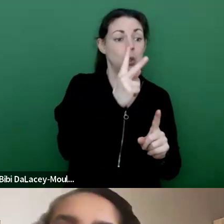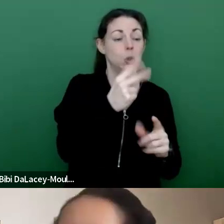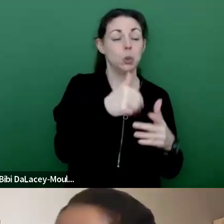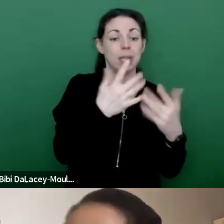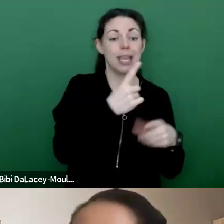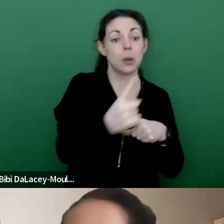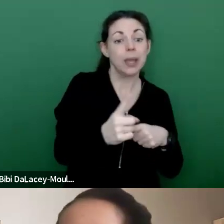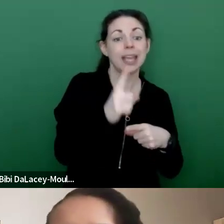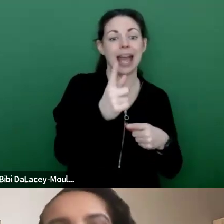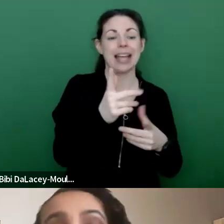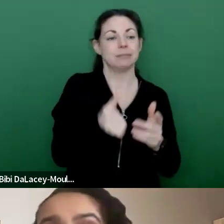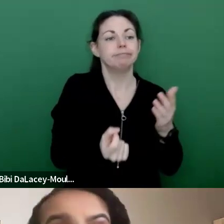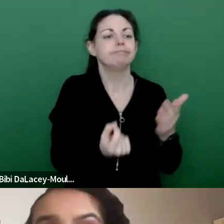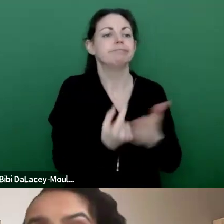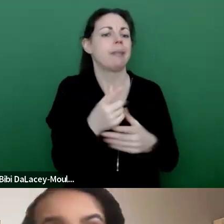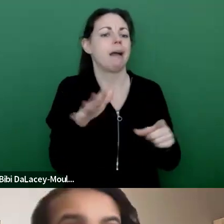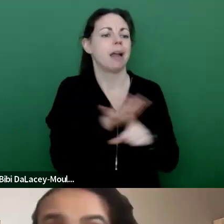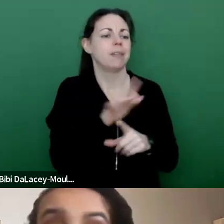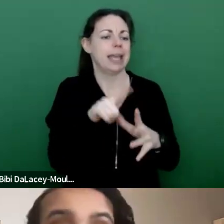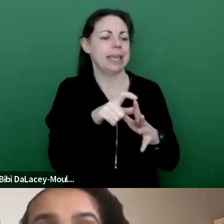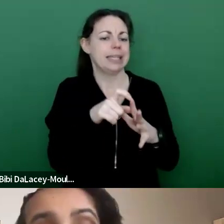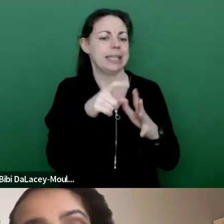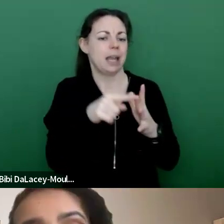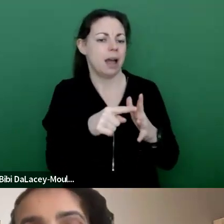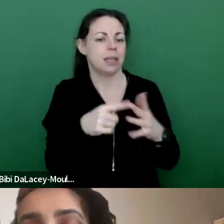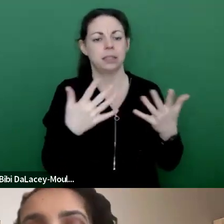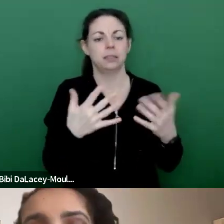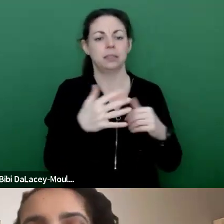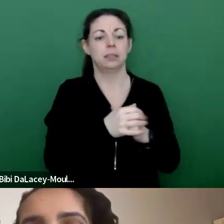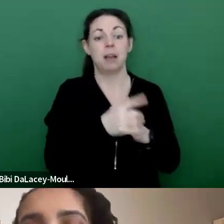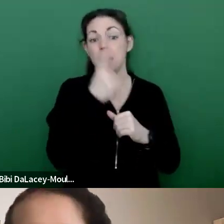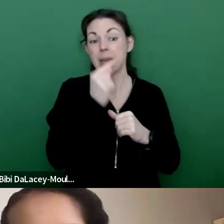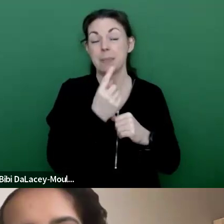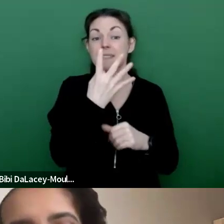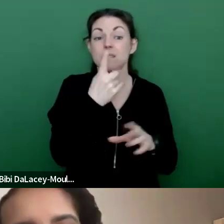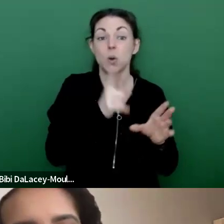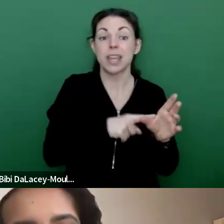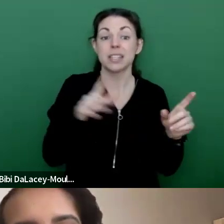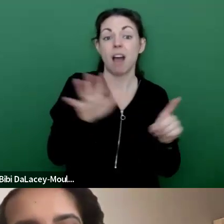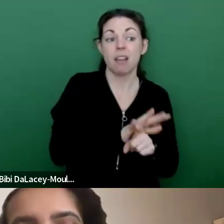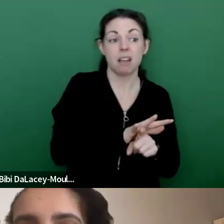or fractional director of EDI, for sometimes four-year stints. So I've seen various aspects of it,